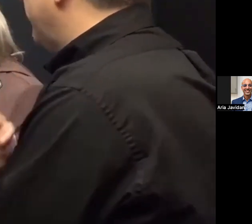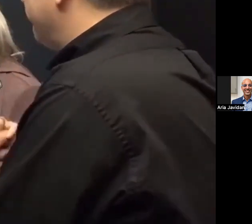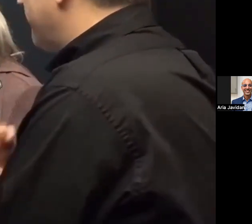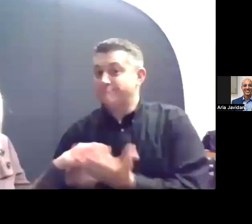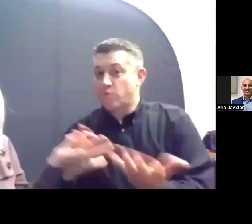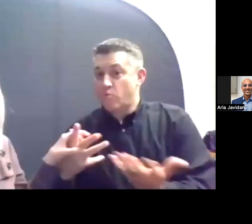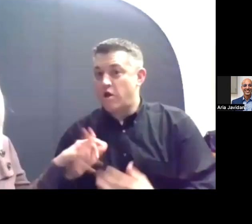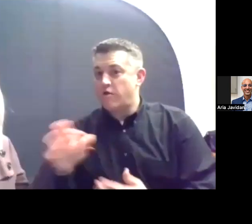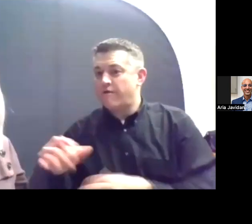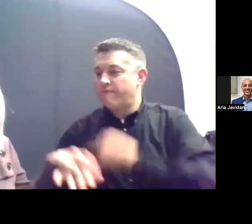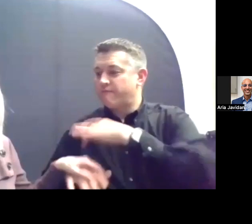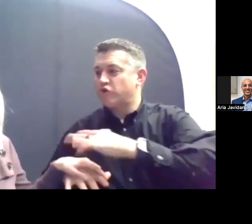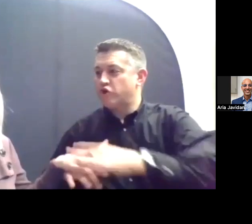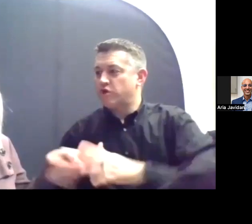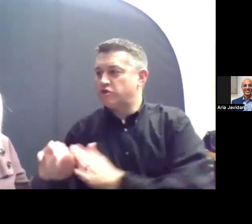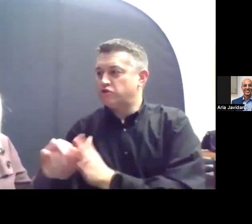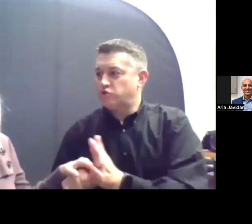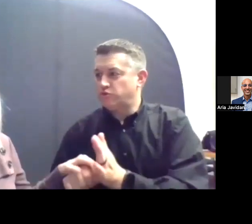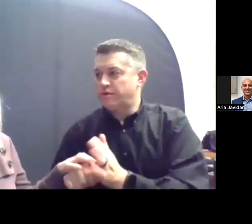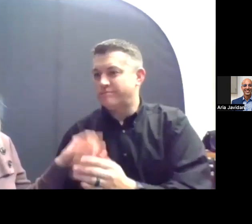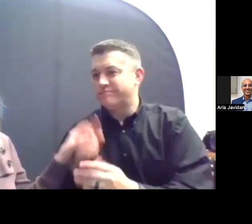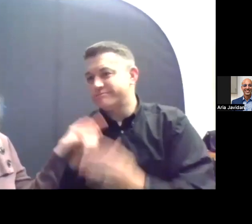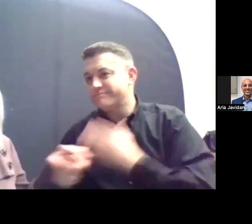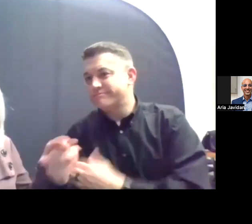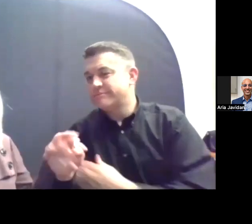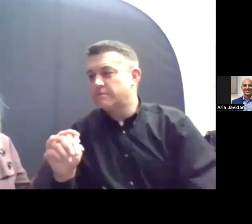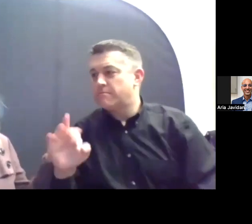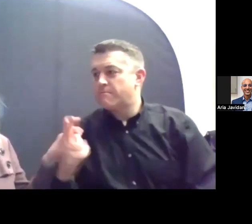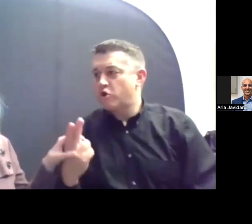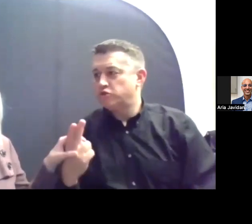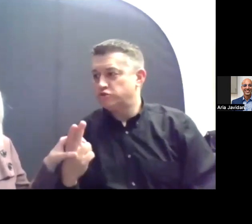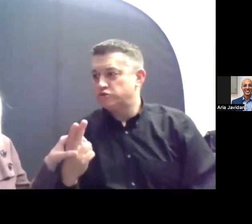foot surgery uh that'll be happening in March. I'm going to be talking about